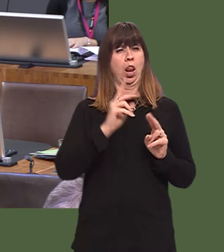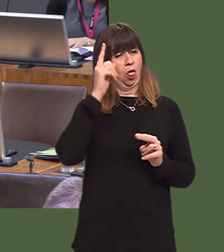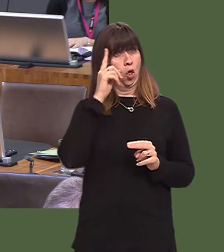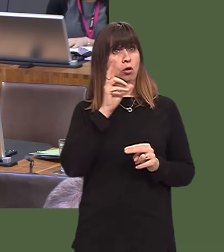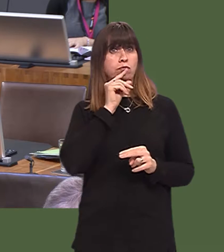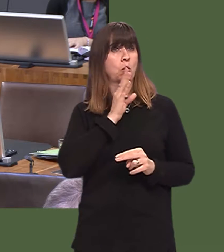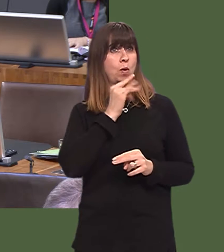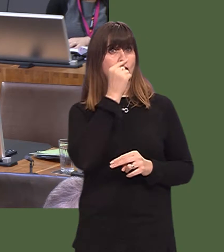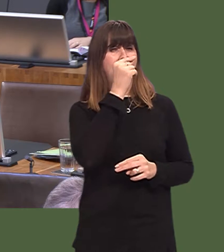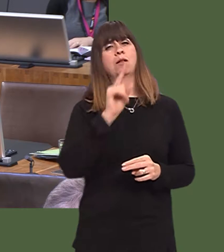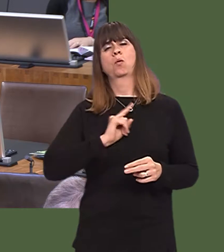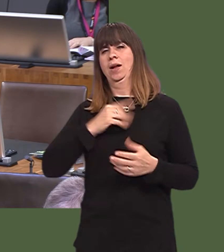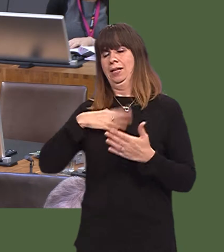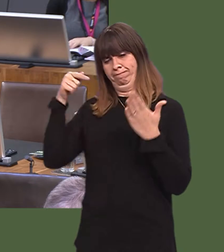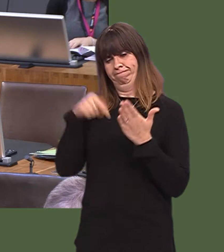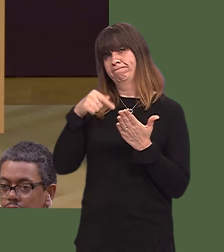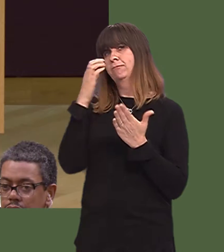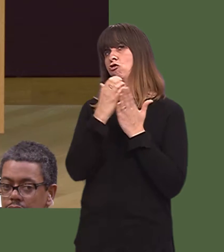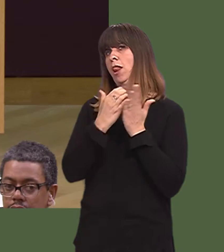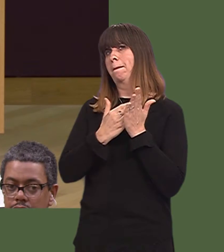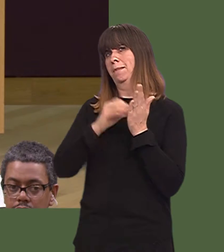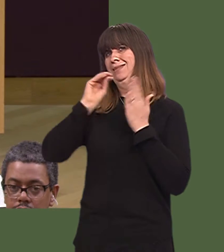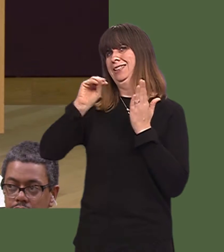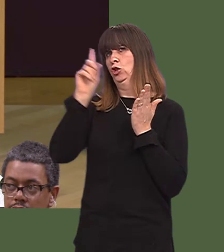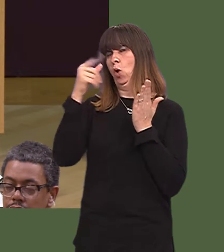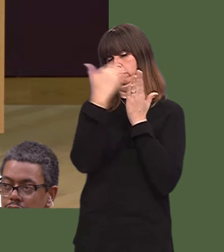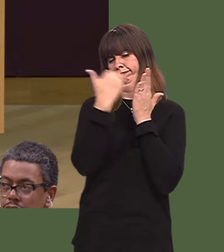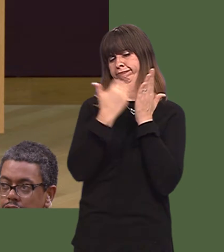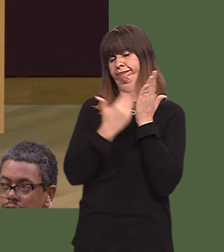This is why the new curriculum will be important and why moving away from the idea that Welsh